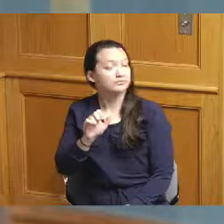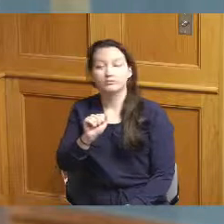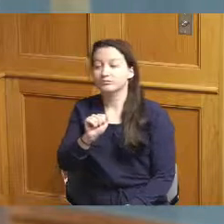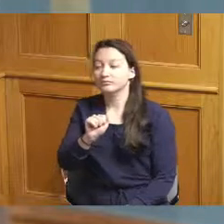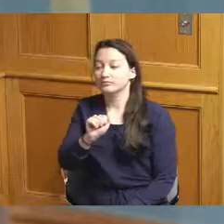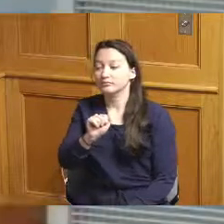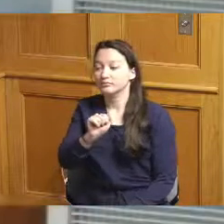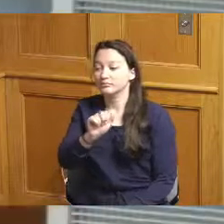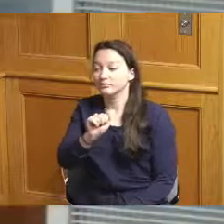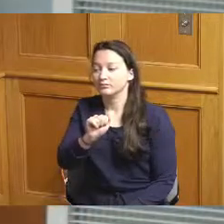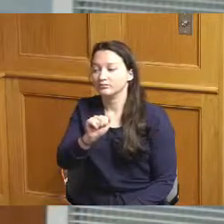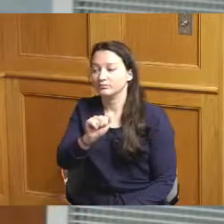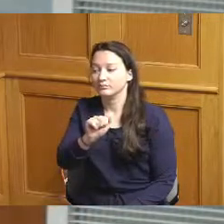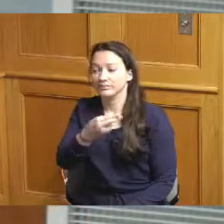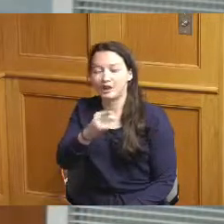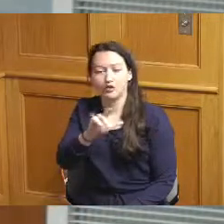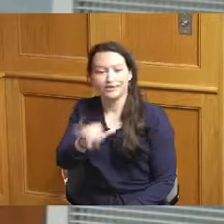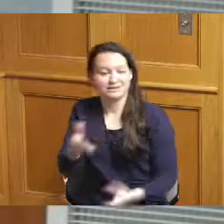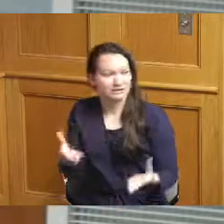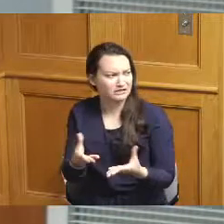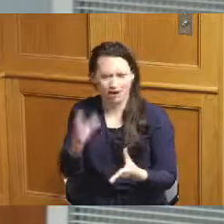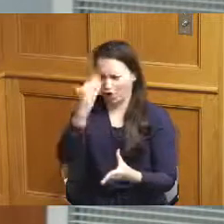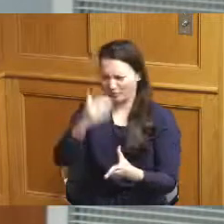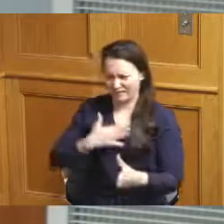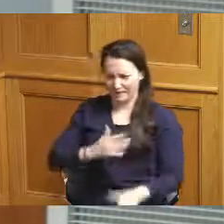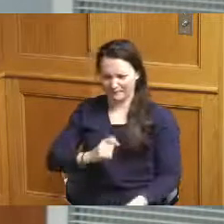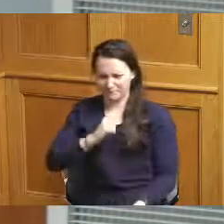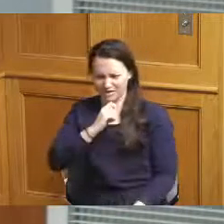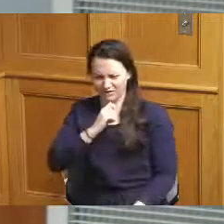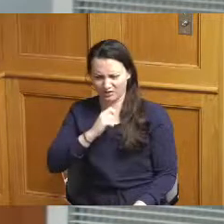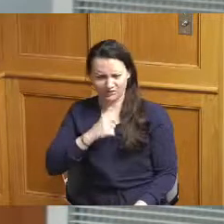good afternoon Commissioners I hope that's my my microphone sorry about that